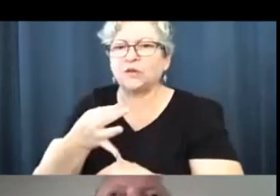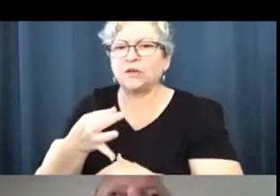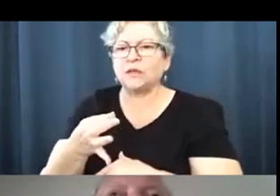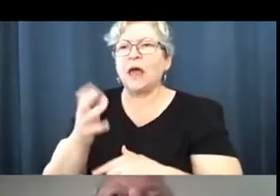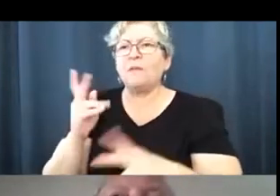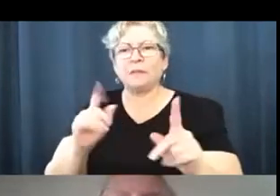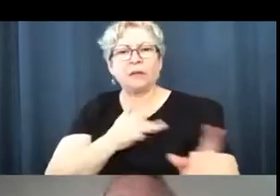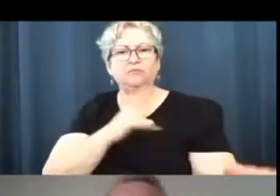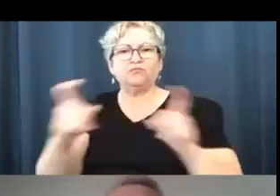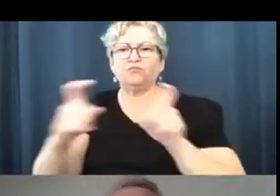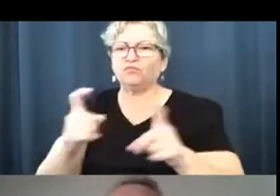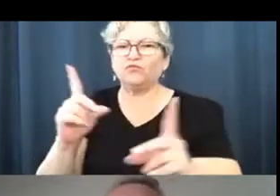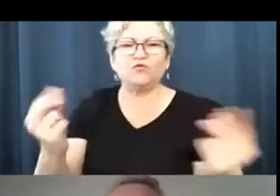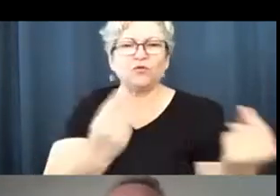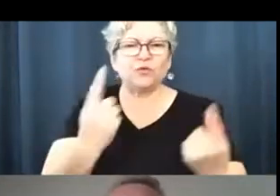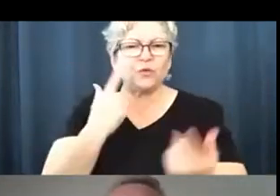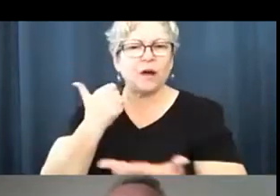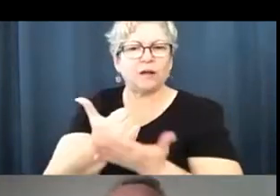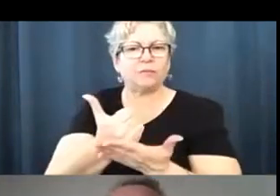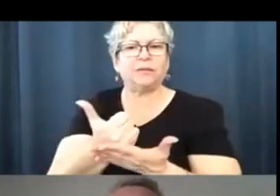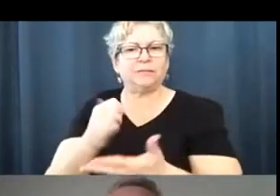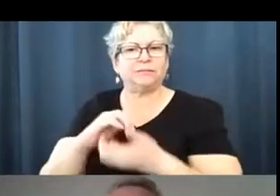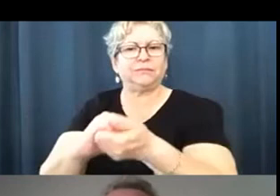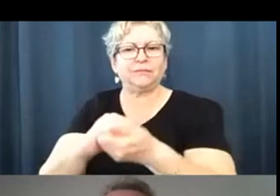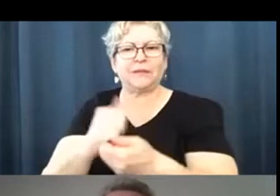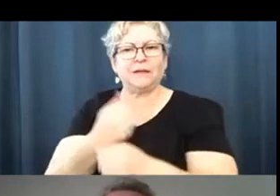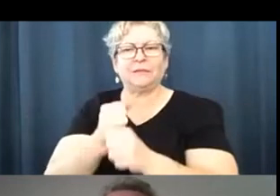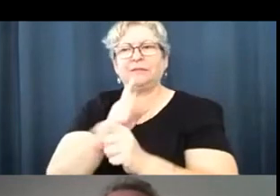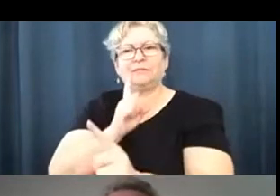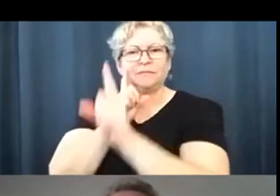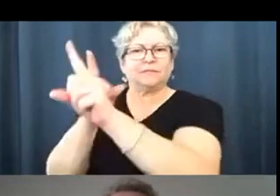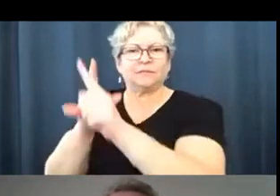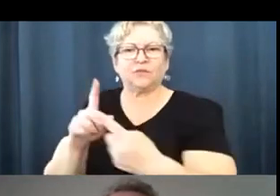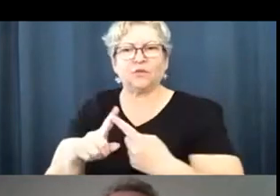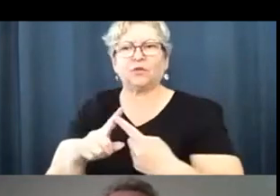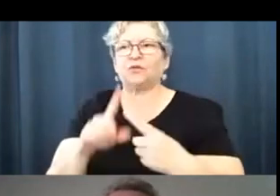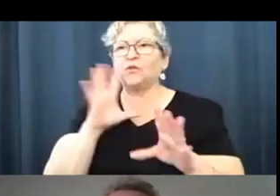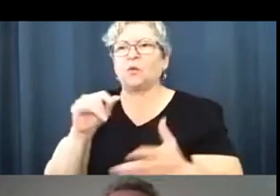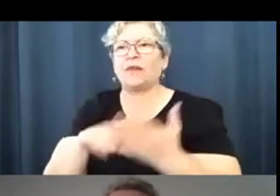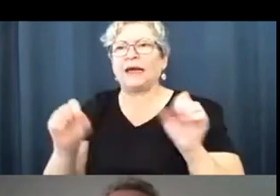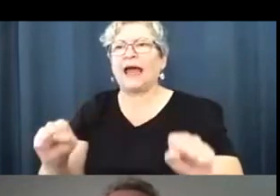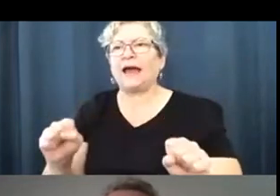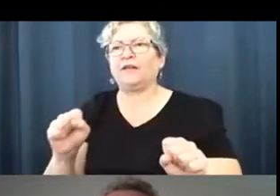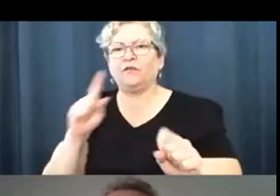and making sure that everyone is able to achieve that potential to contribute however they are to society.